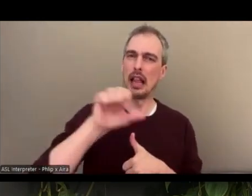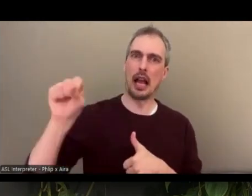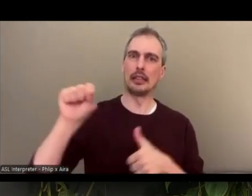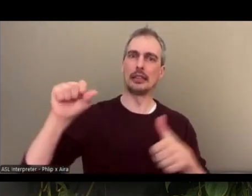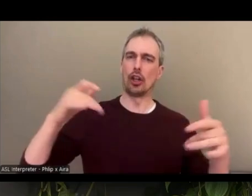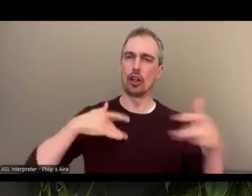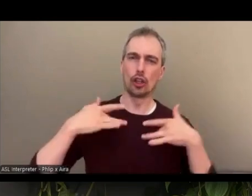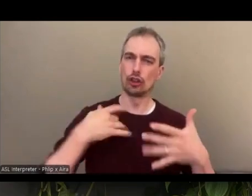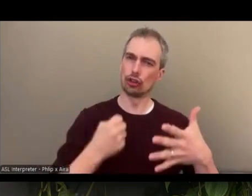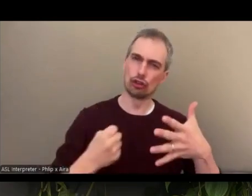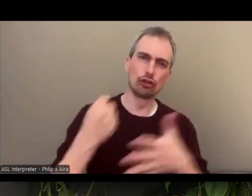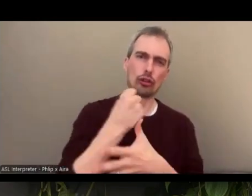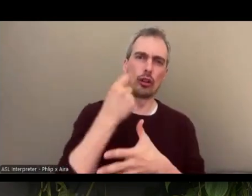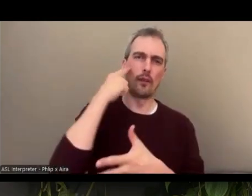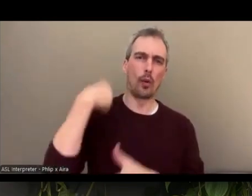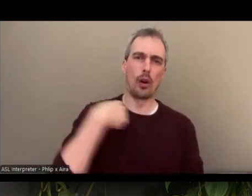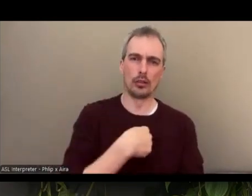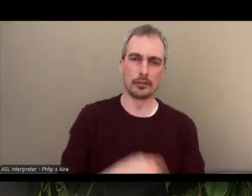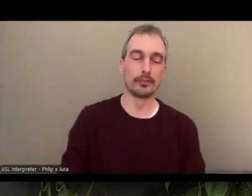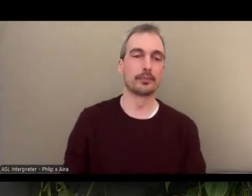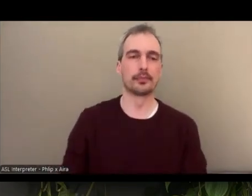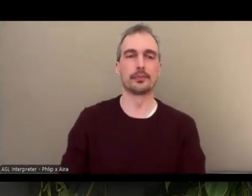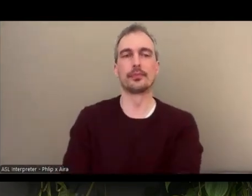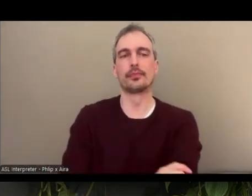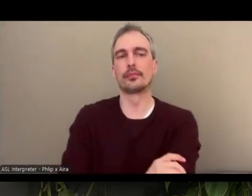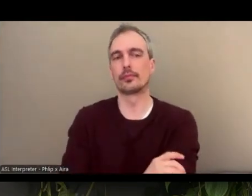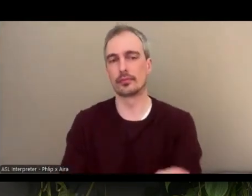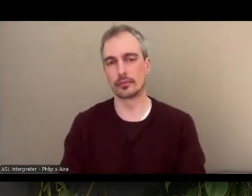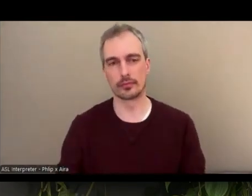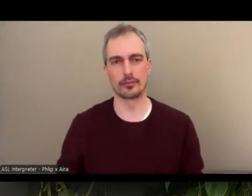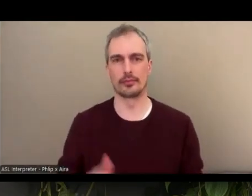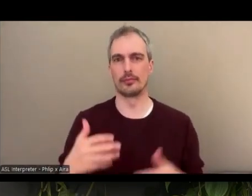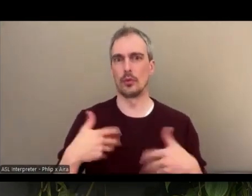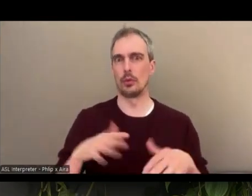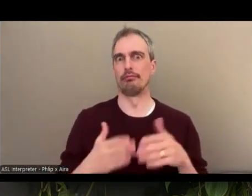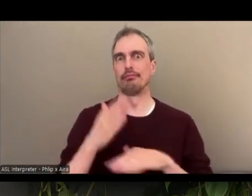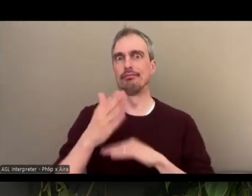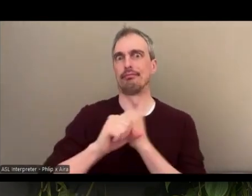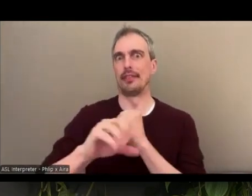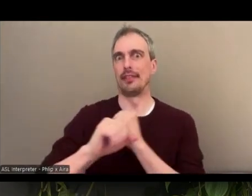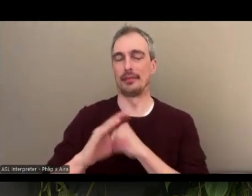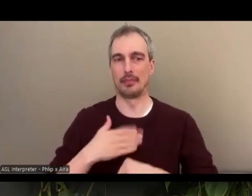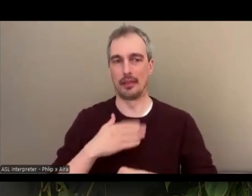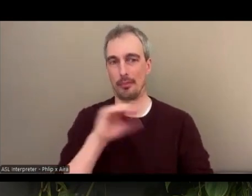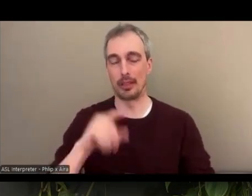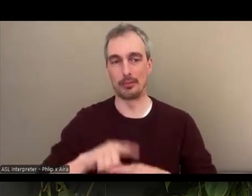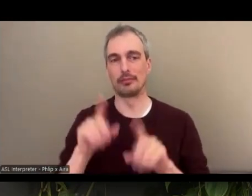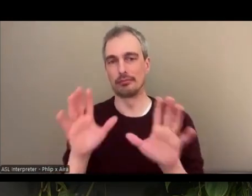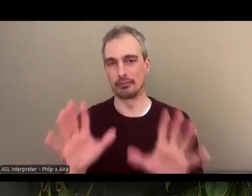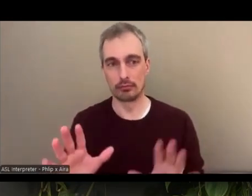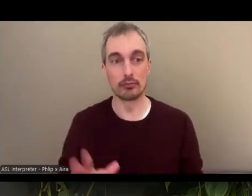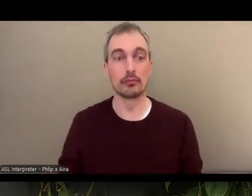Before I go on and continue, I want to acknowledge that manual QA and periodic audits are super valuable tools also.